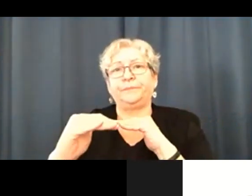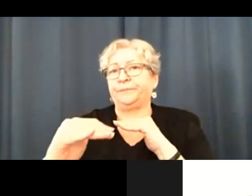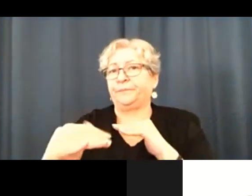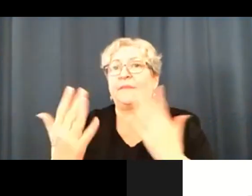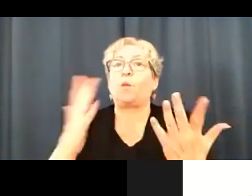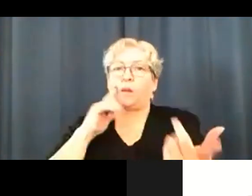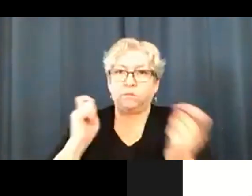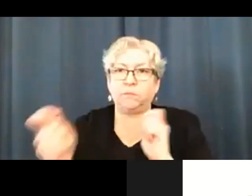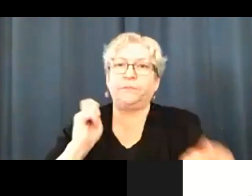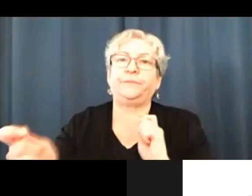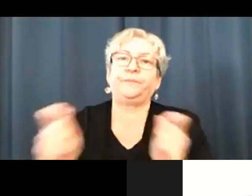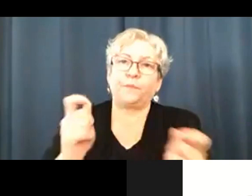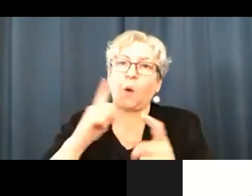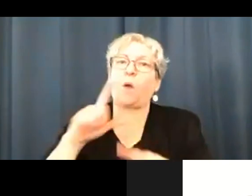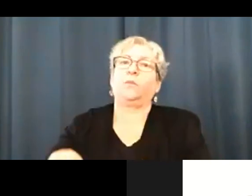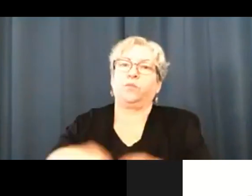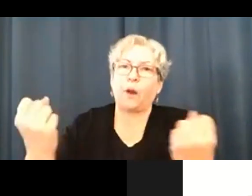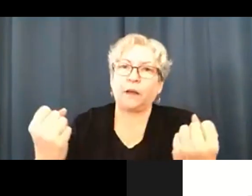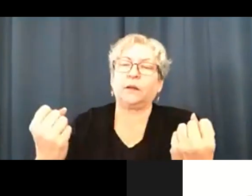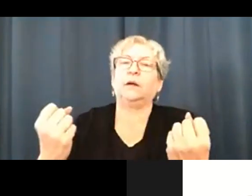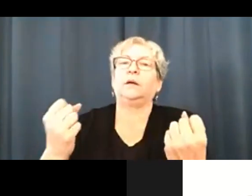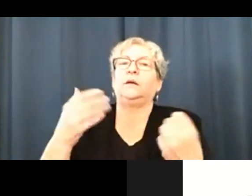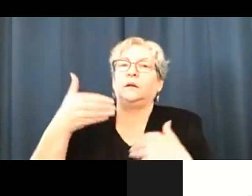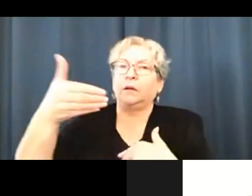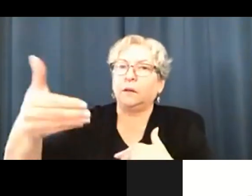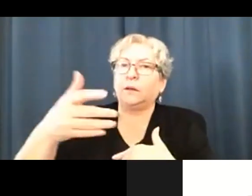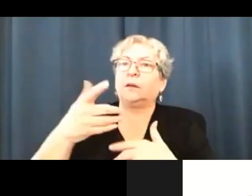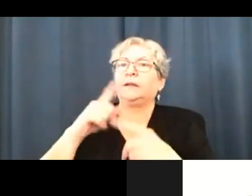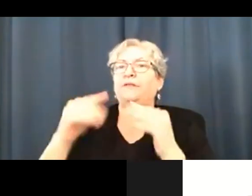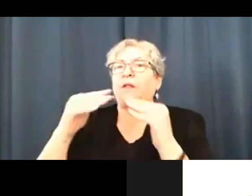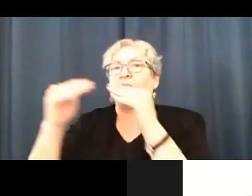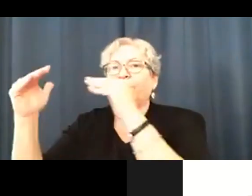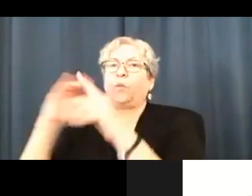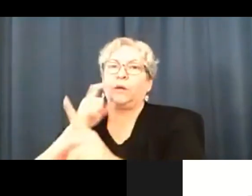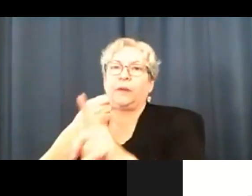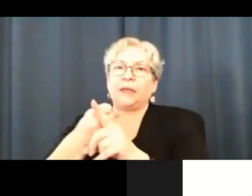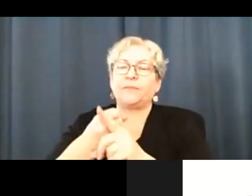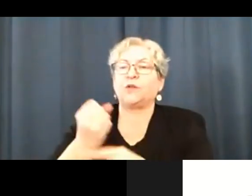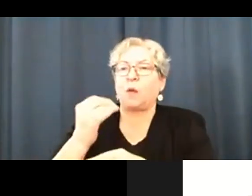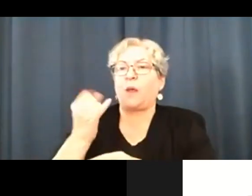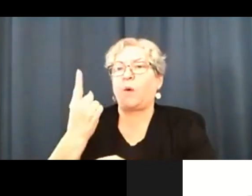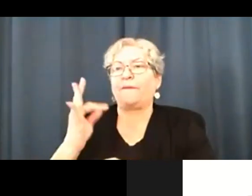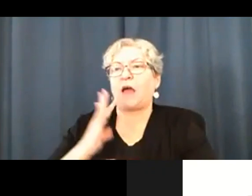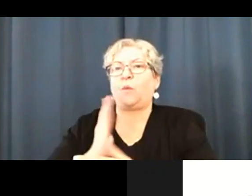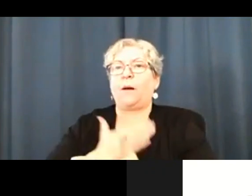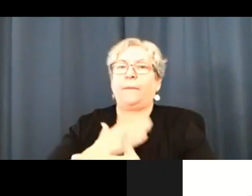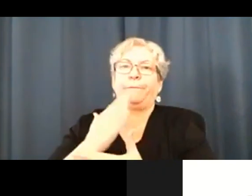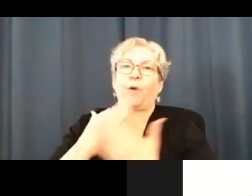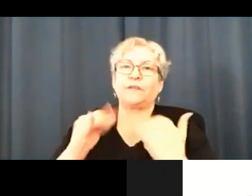Things are going to break at some point in different ways and different levels of impact. So, that's one of our pieces of advice, is when you're vetting them,